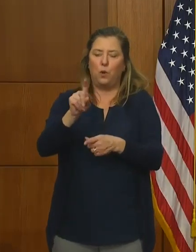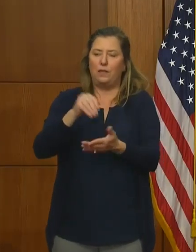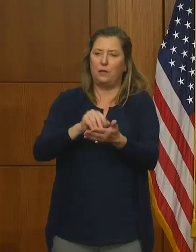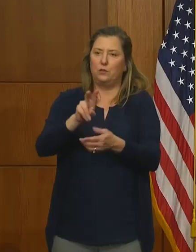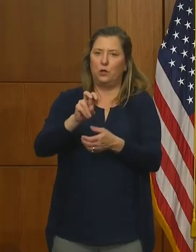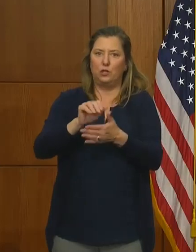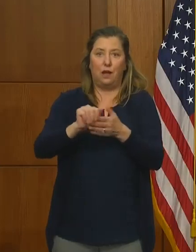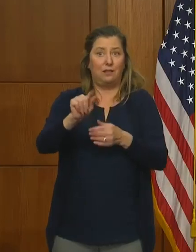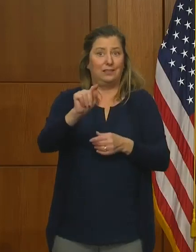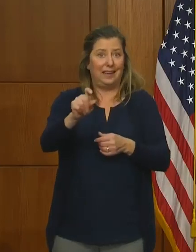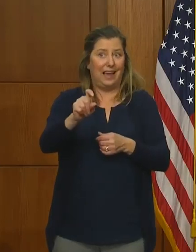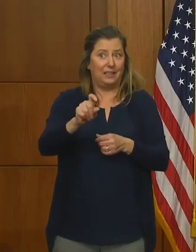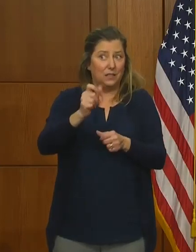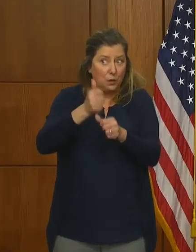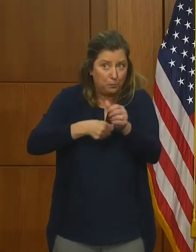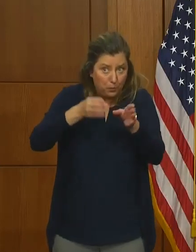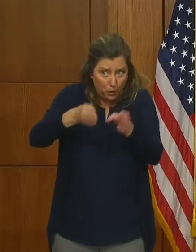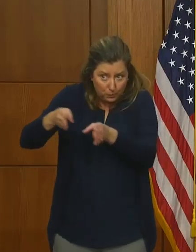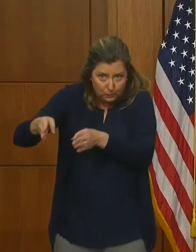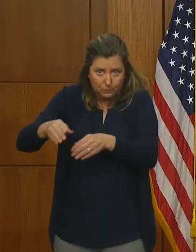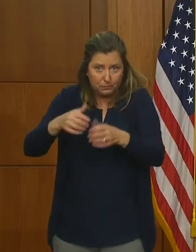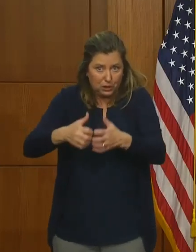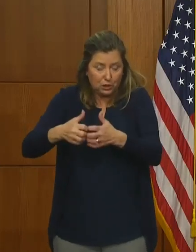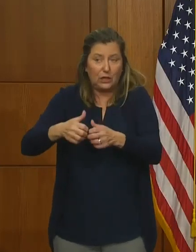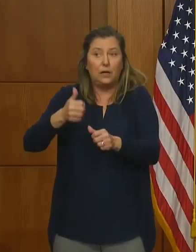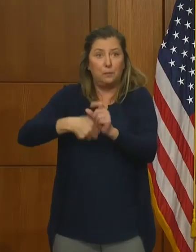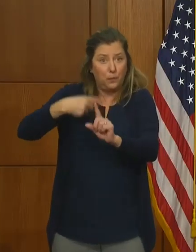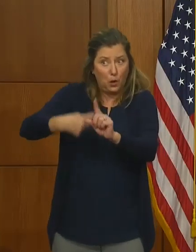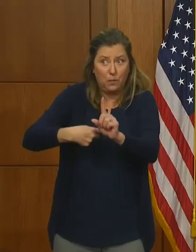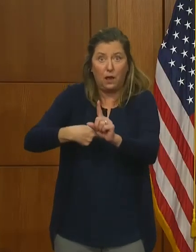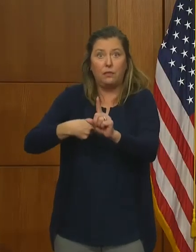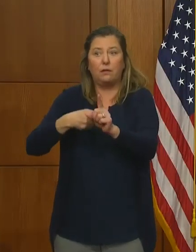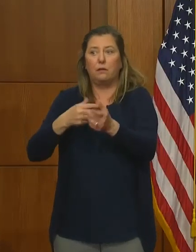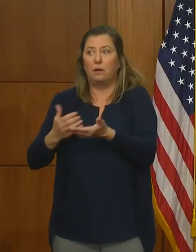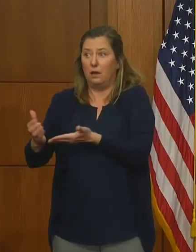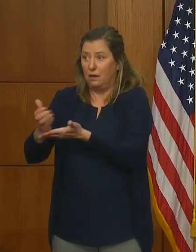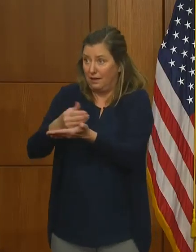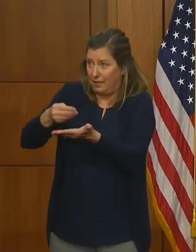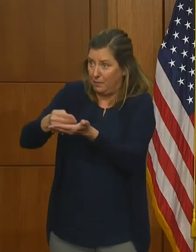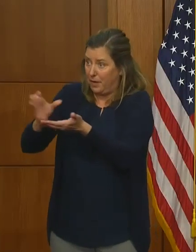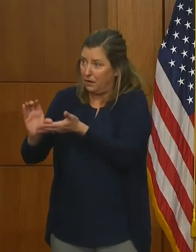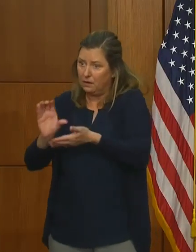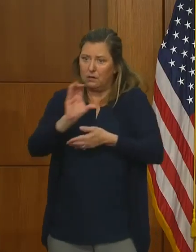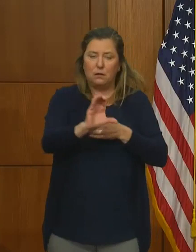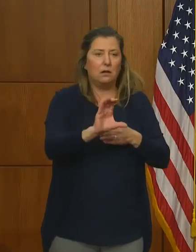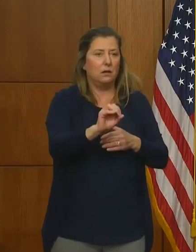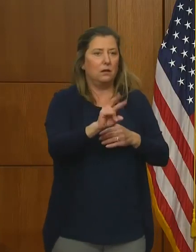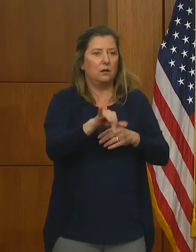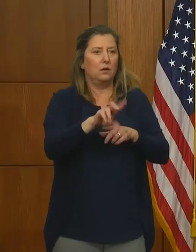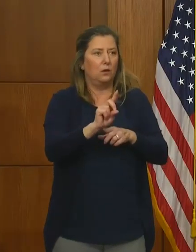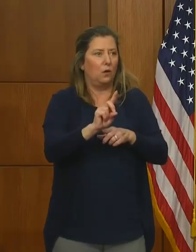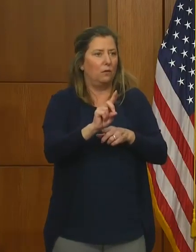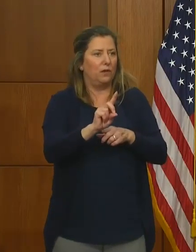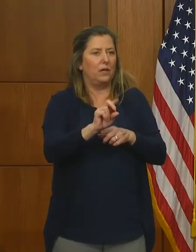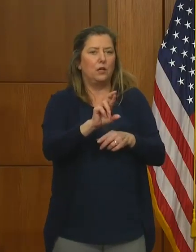AT TWELVE HUNDRED DOLLARS PER MONTH. PER MACHINE ACROSS THE COMMON. AND THAT THOSE MONIES